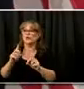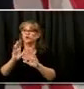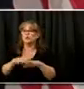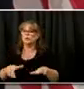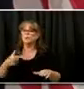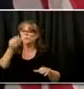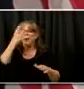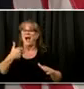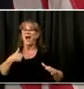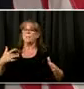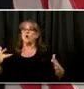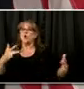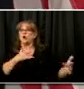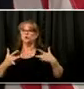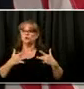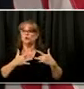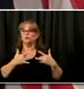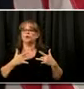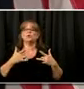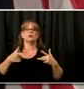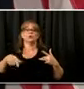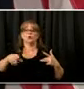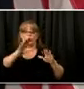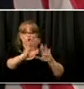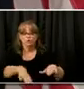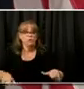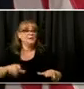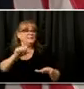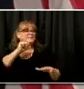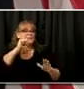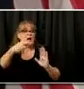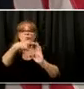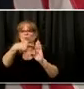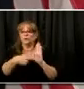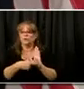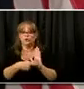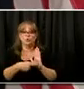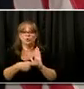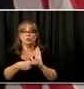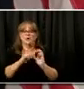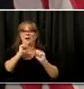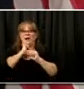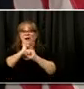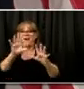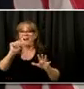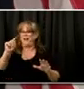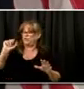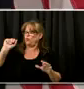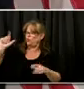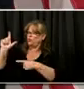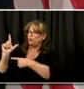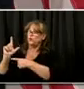enrolled in an online program. I know how hard a proper, rigorous homeschooling program is that